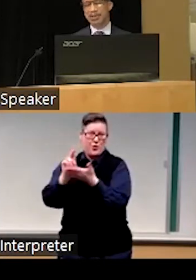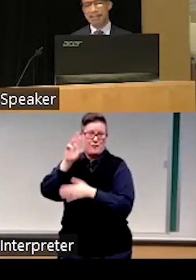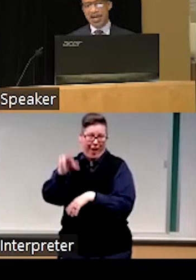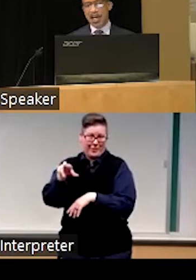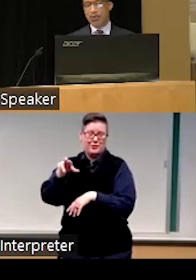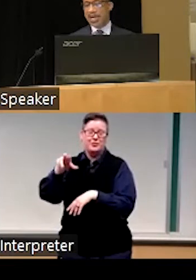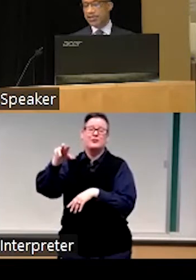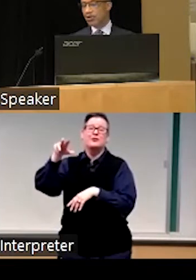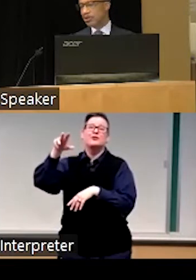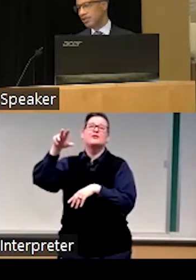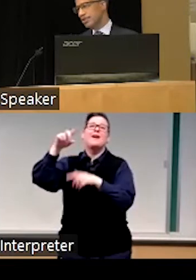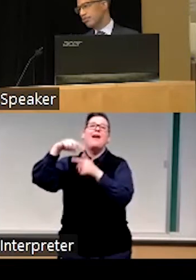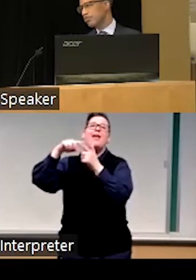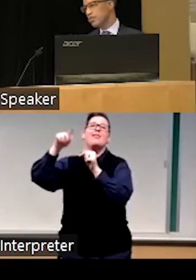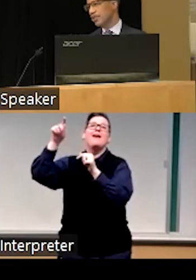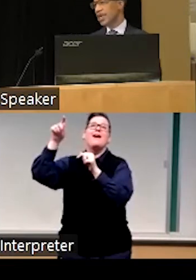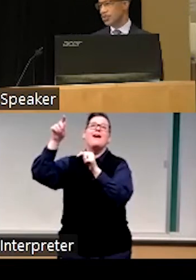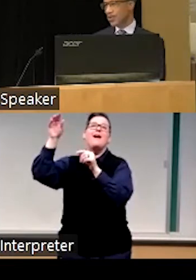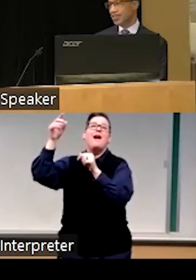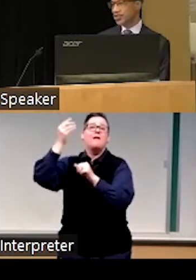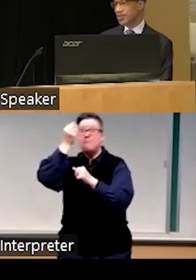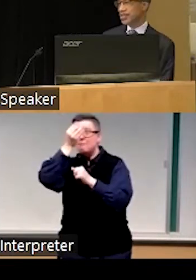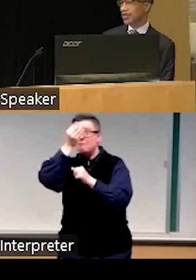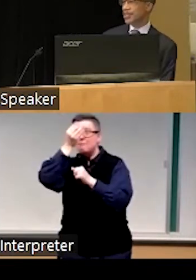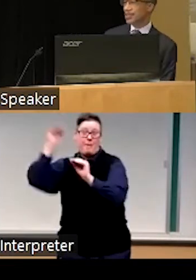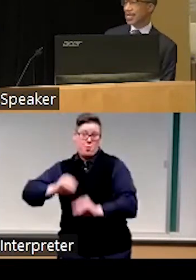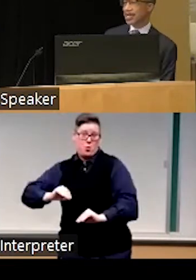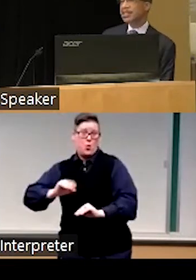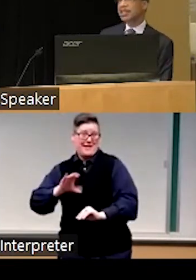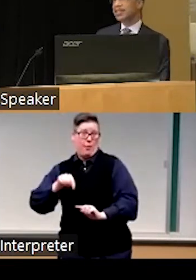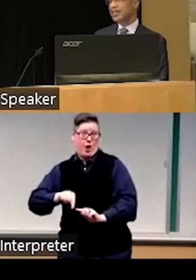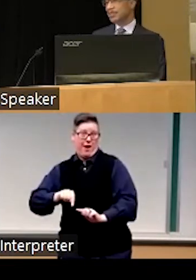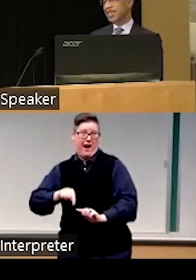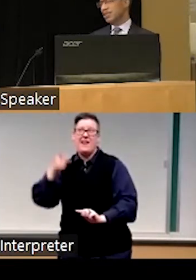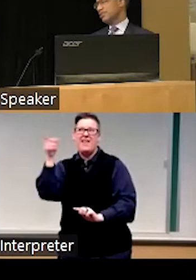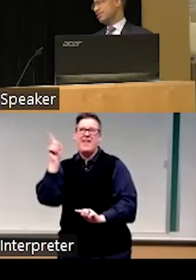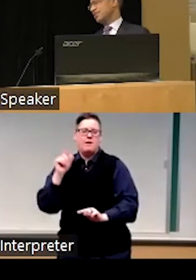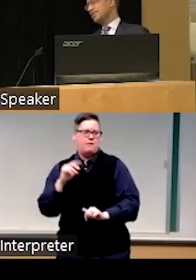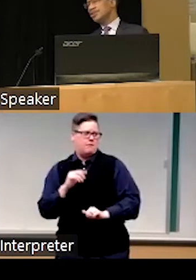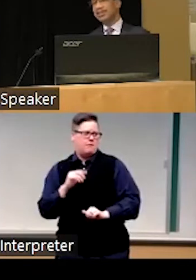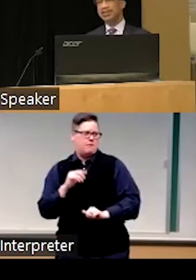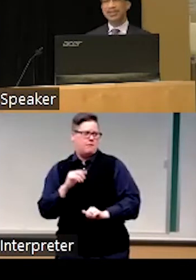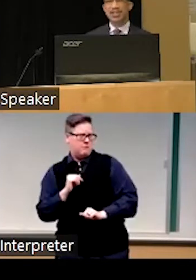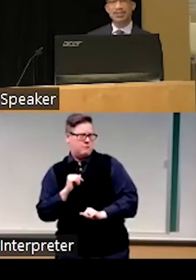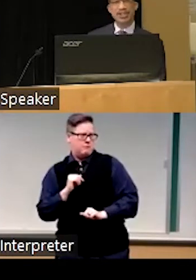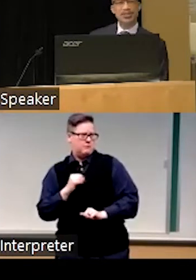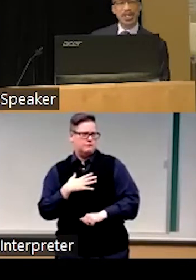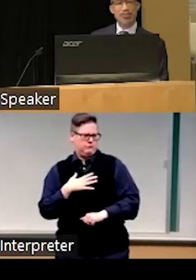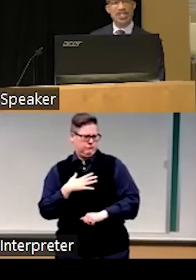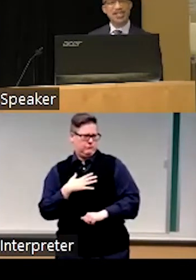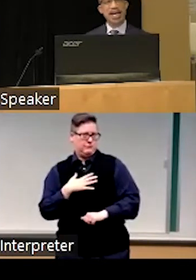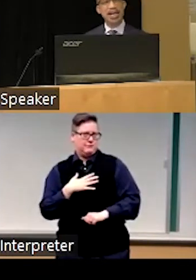when I told people that I was going to Charleston South Carolina they kind of you know gave me the